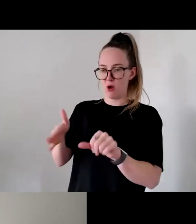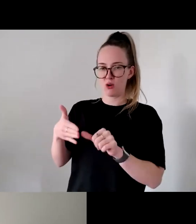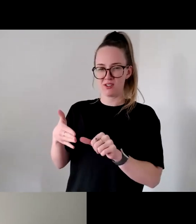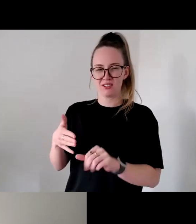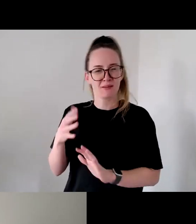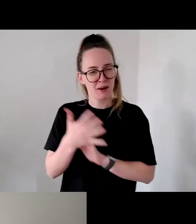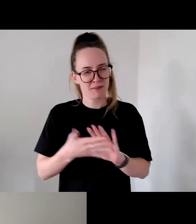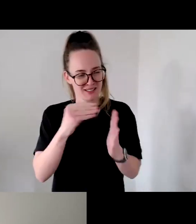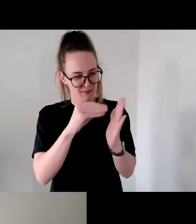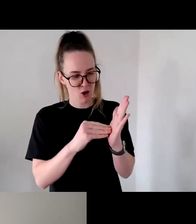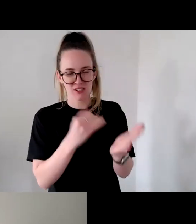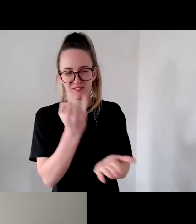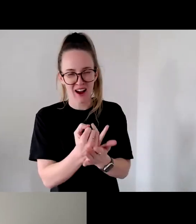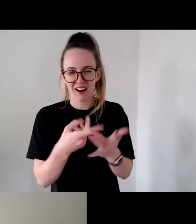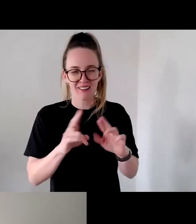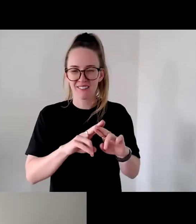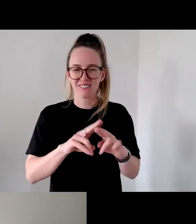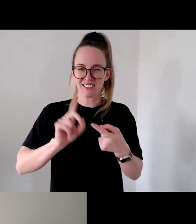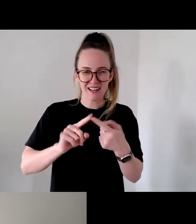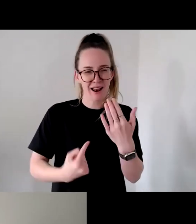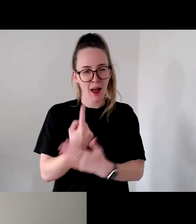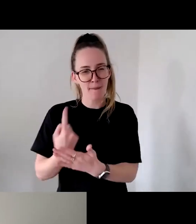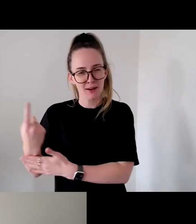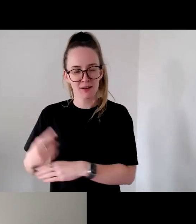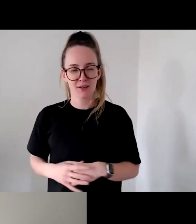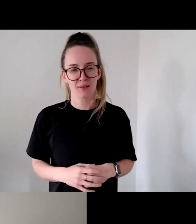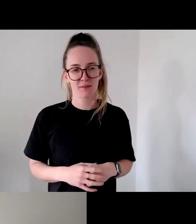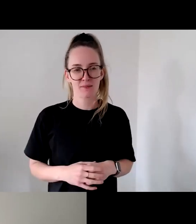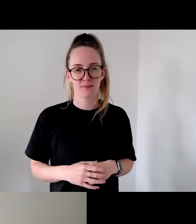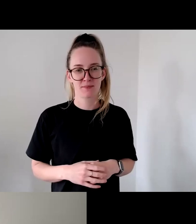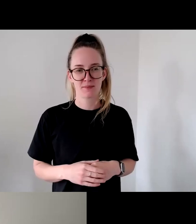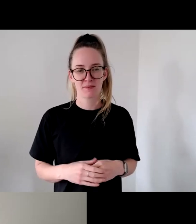but what we found in small business was that people were like, we have got so much and it